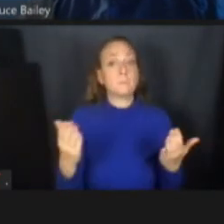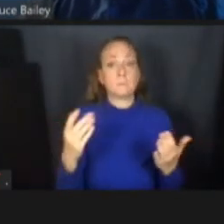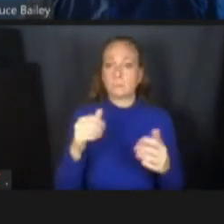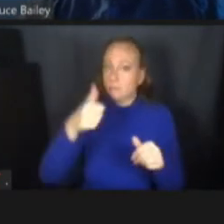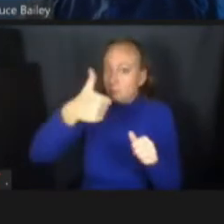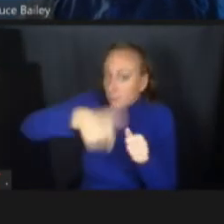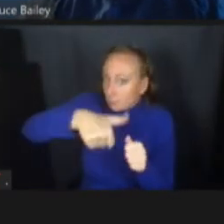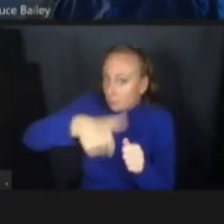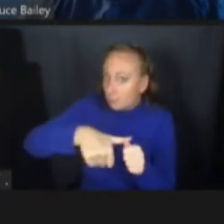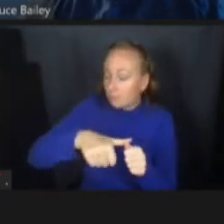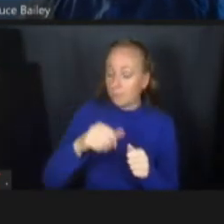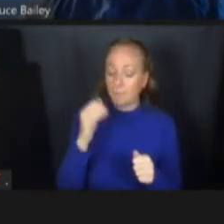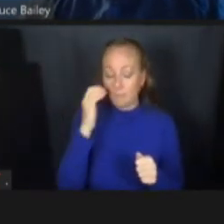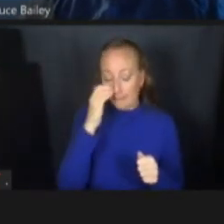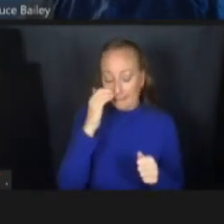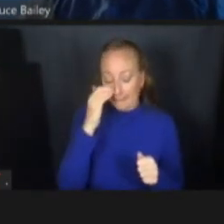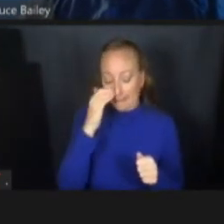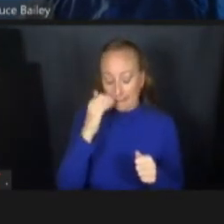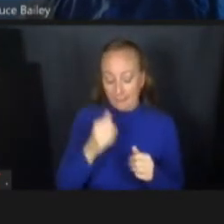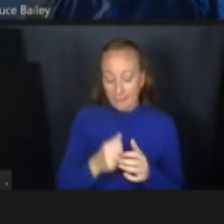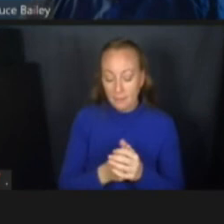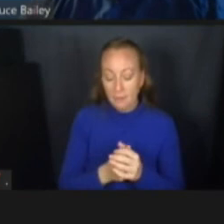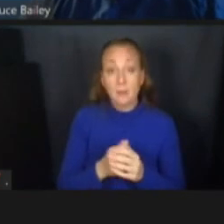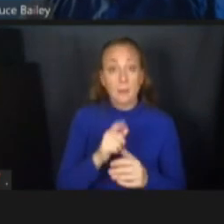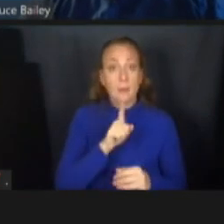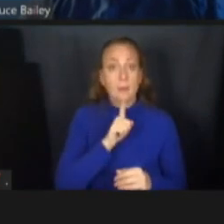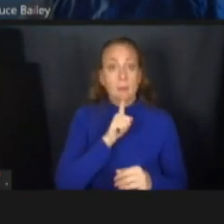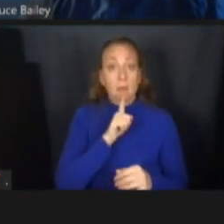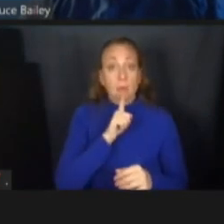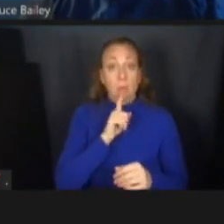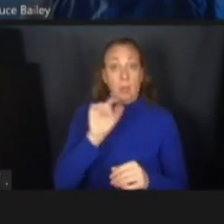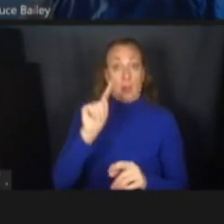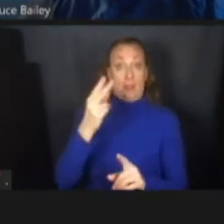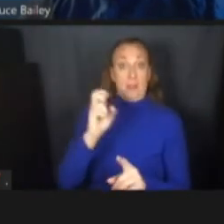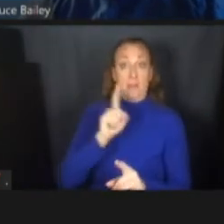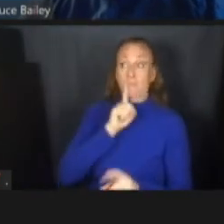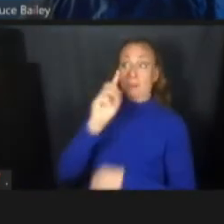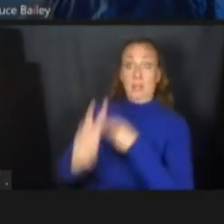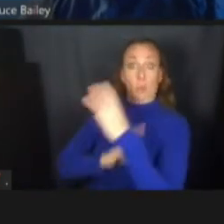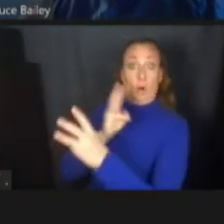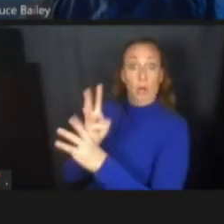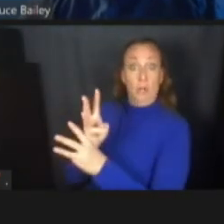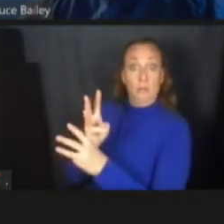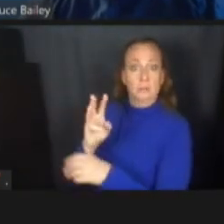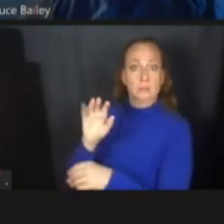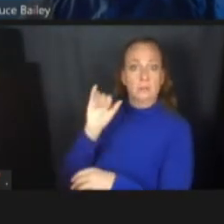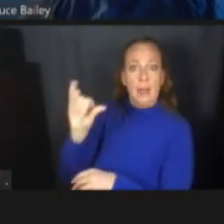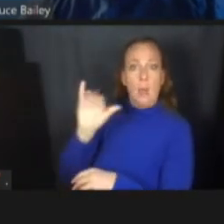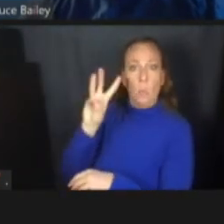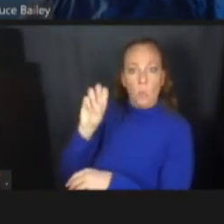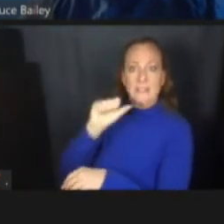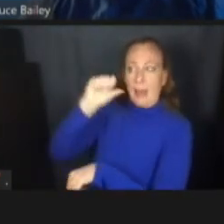is that the real world wasn't built to be accessible to everyone. And this is a real opportunity